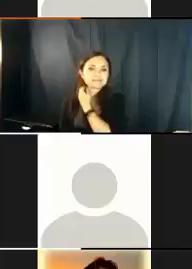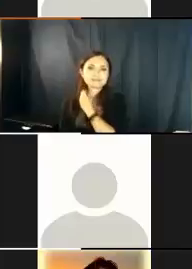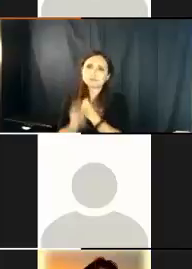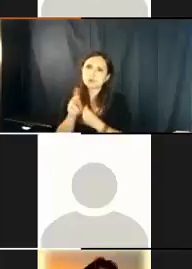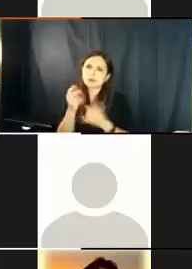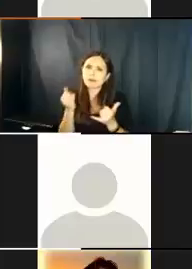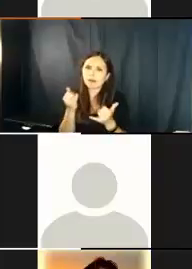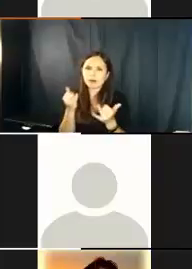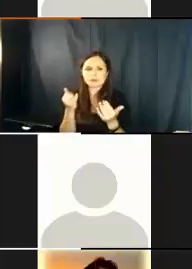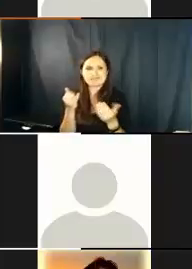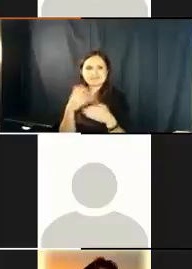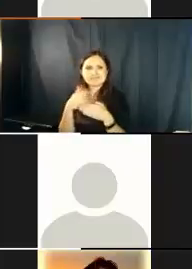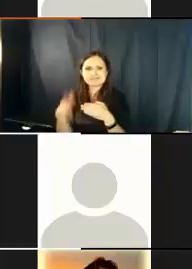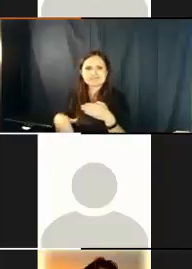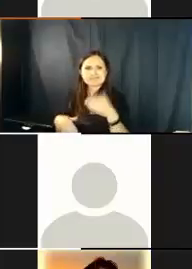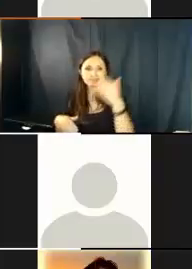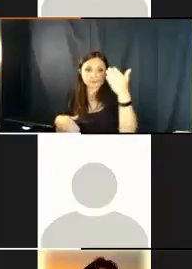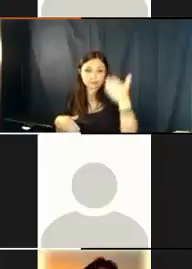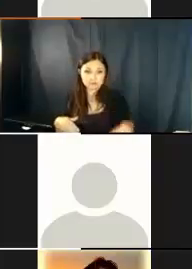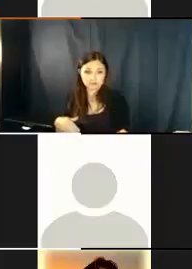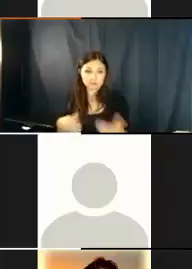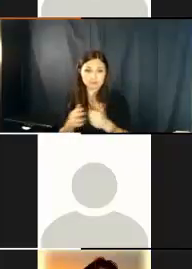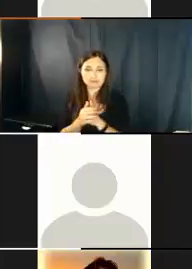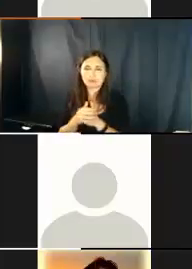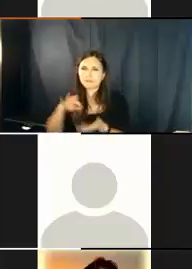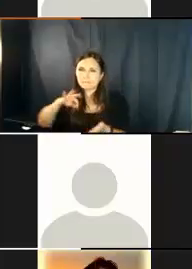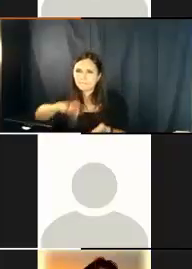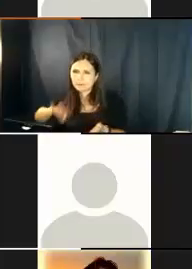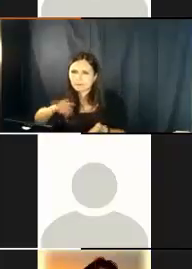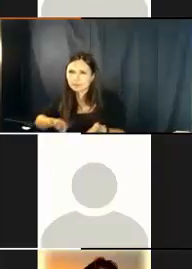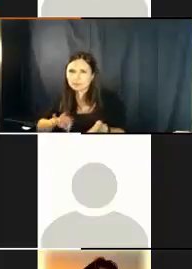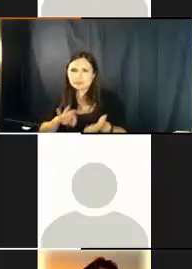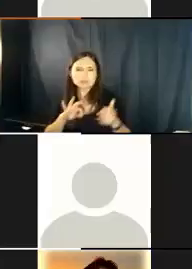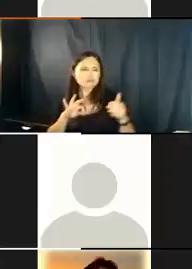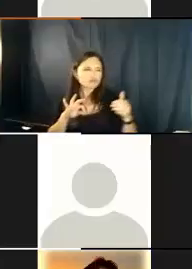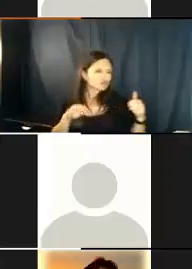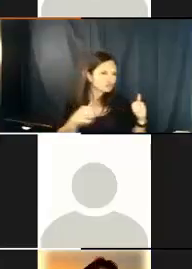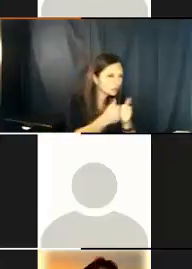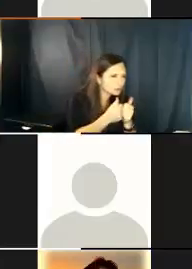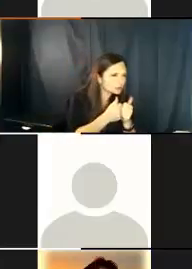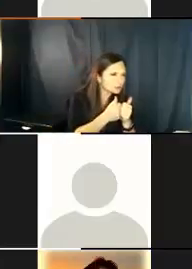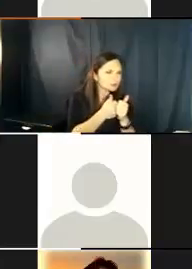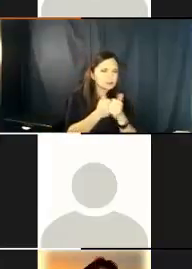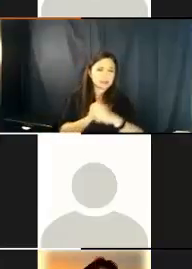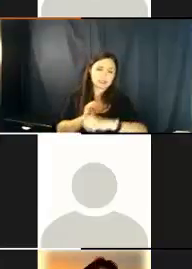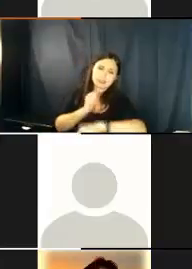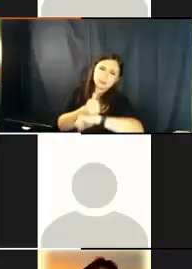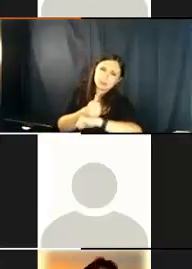What might be the benefits, I'll add the benefits, and the challenges of implementing mastery-based learning?